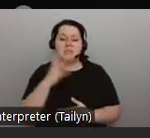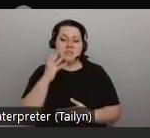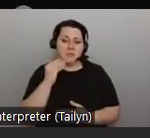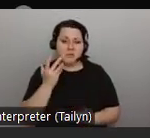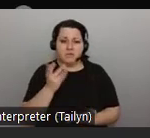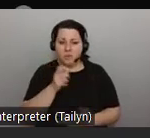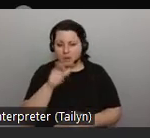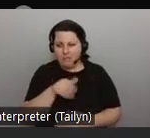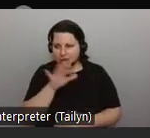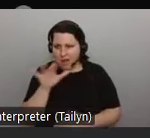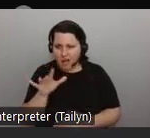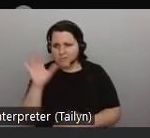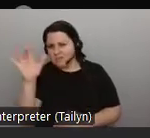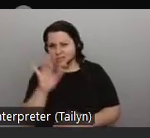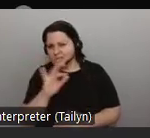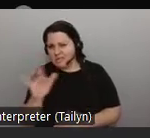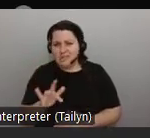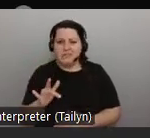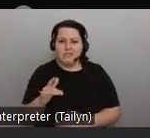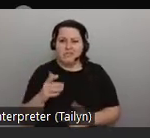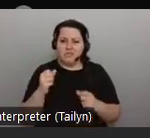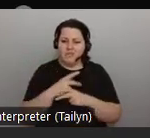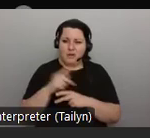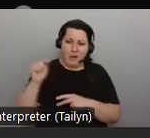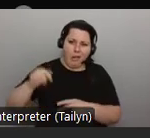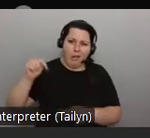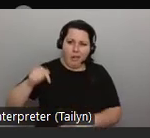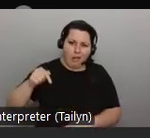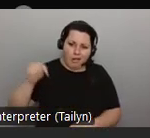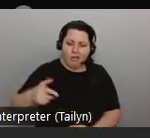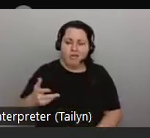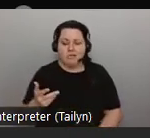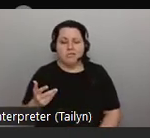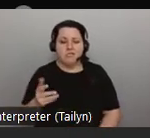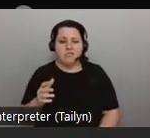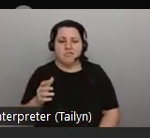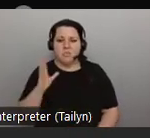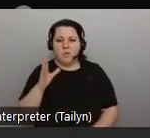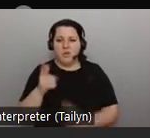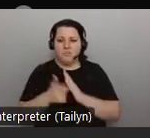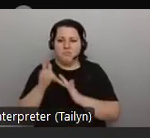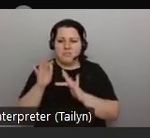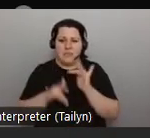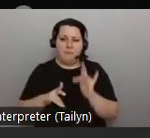that are filling space, that kind of thing. It just makes it again a more pleasant experience rather